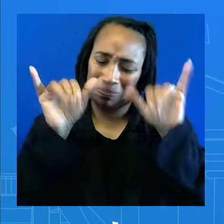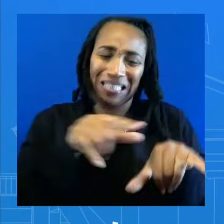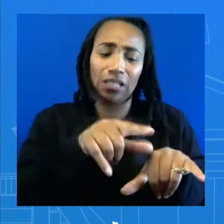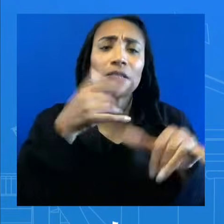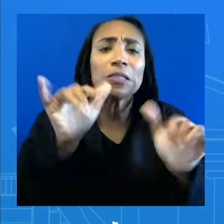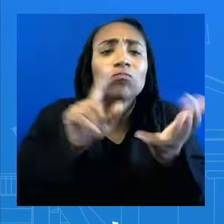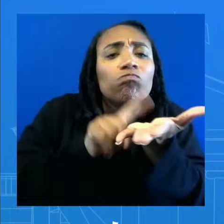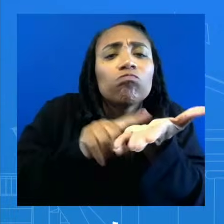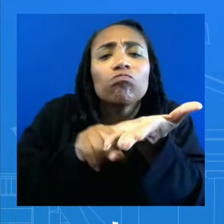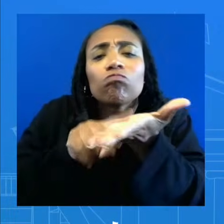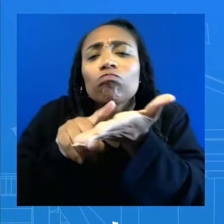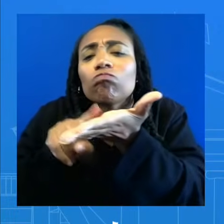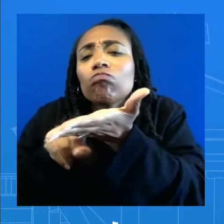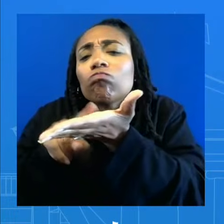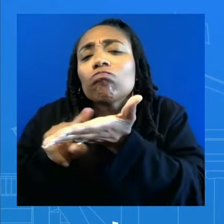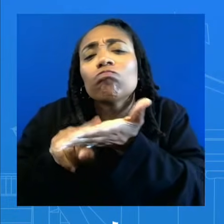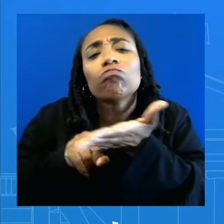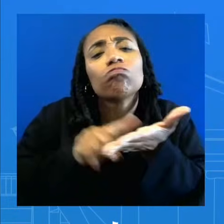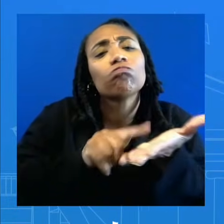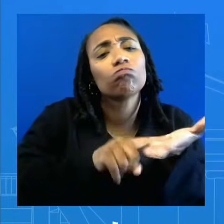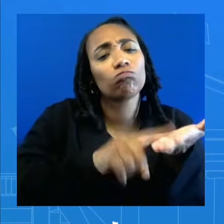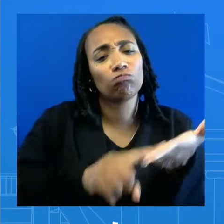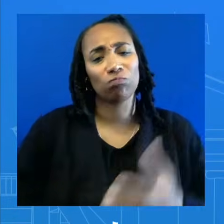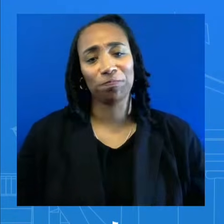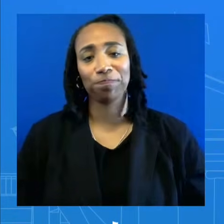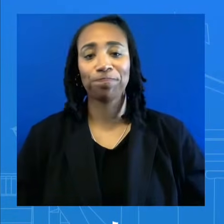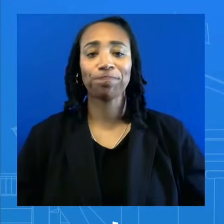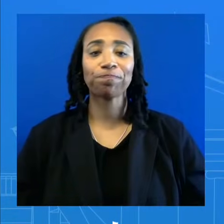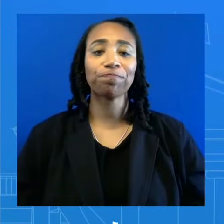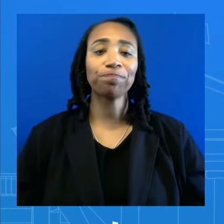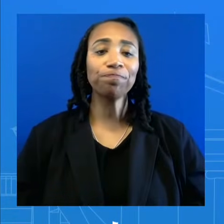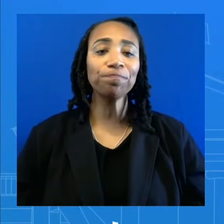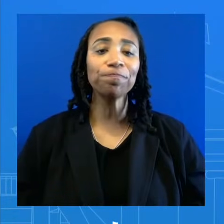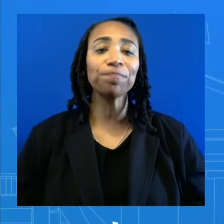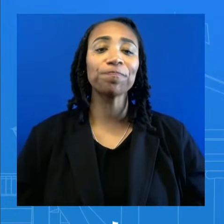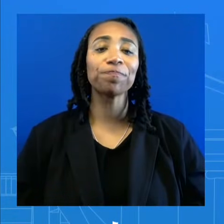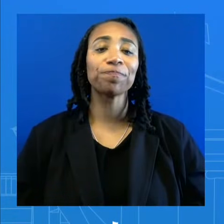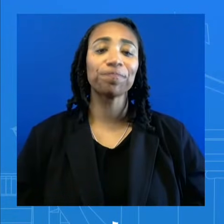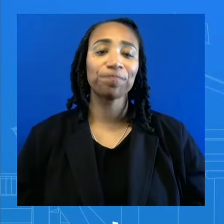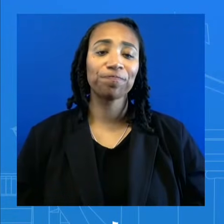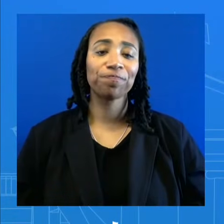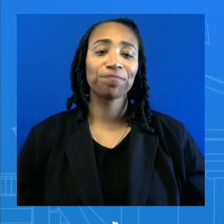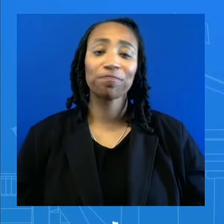highlight a gap in authorities. And so, we urge Congress to pass important legislation that will extend